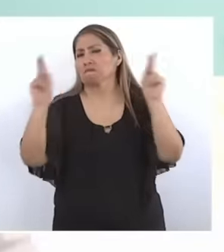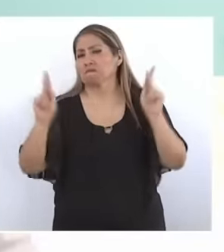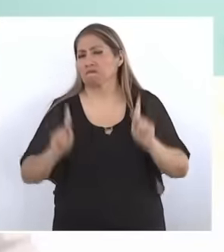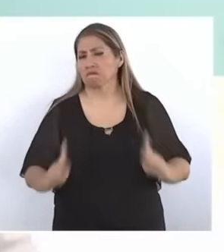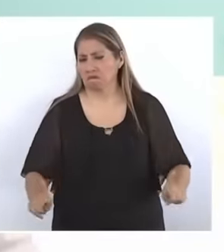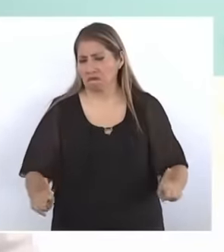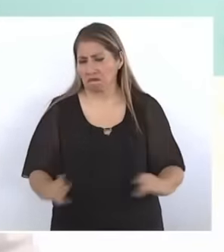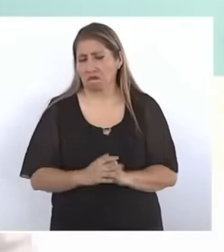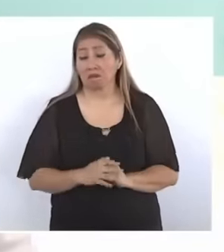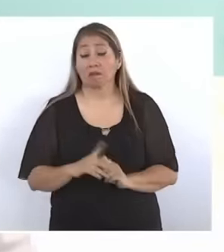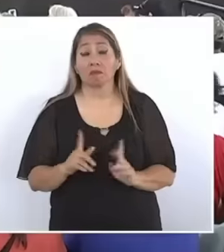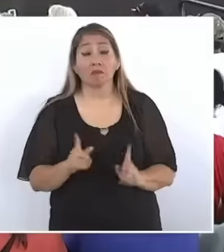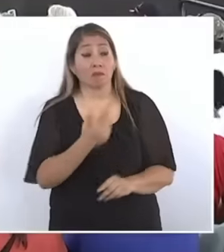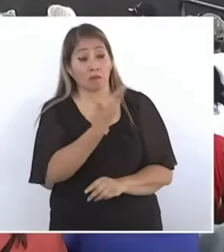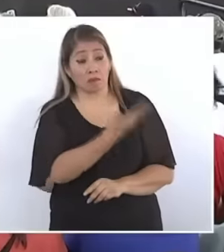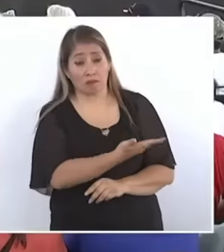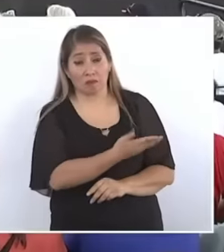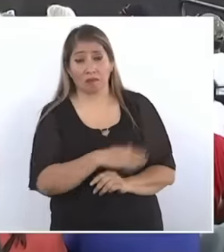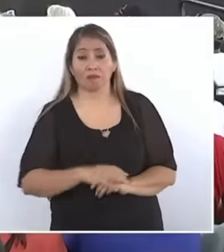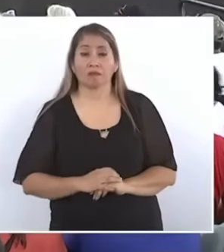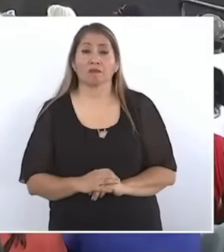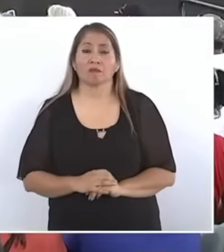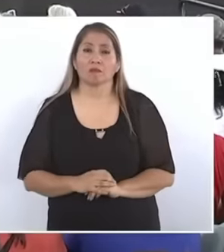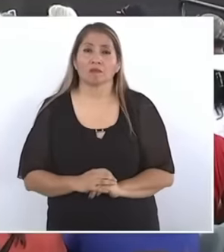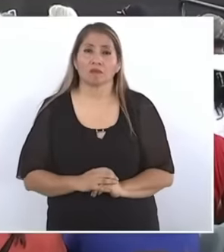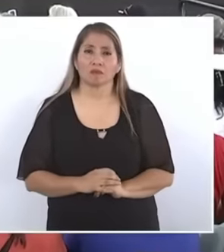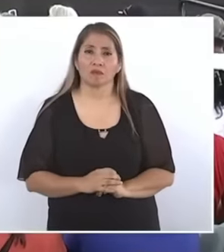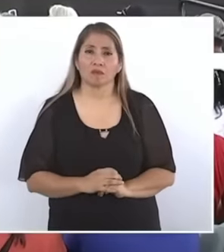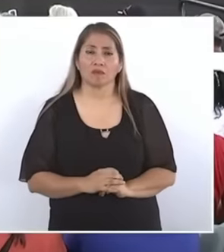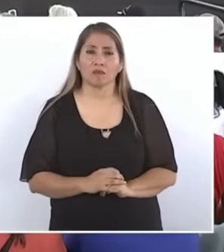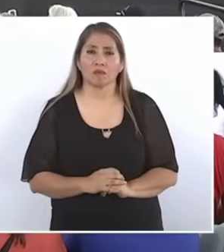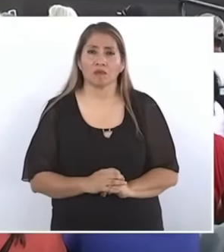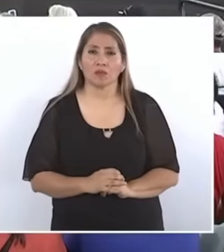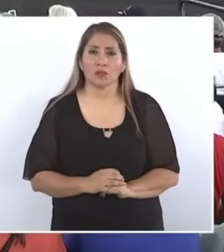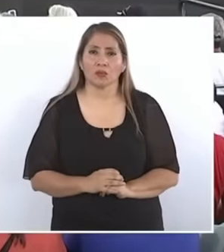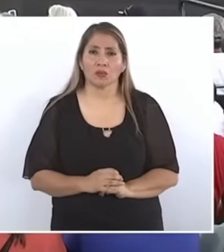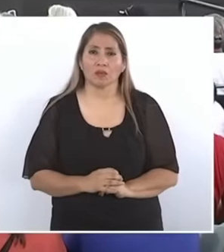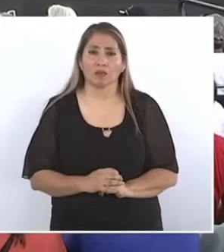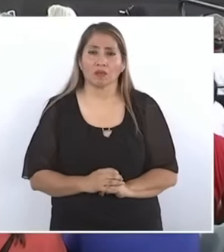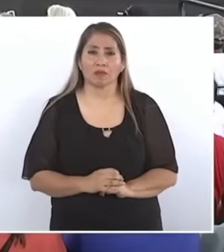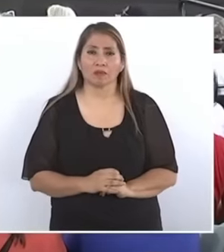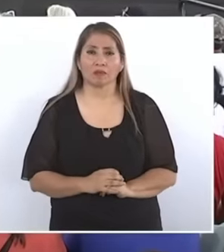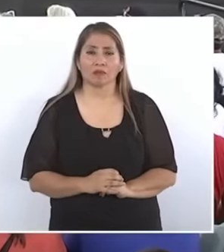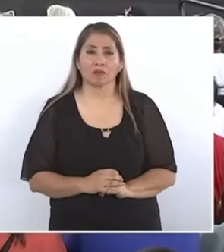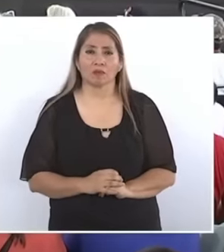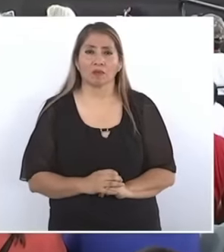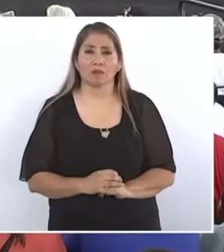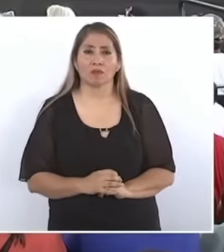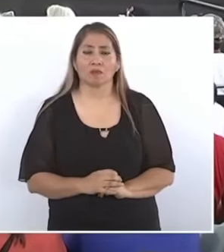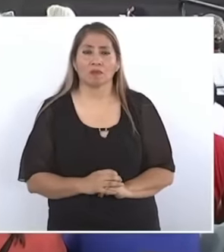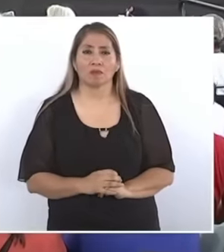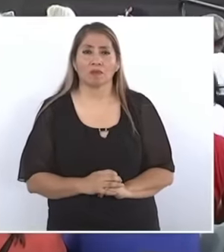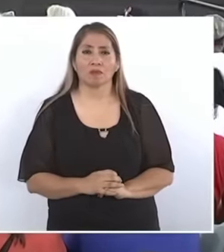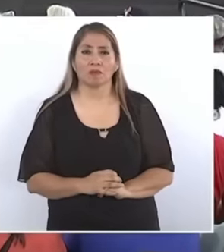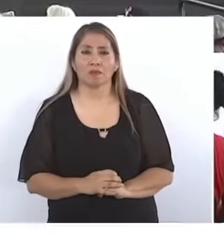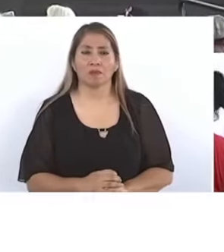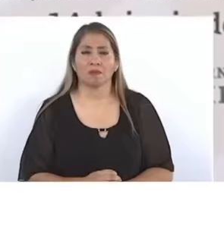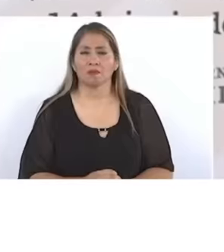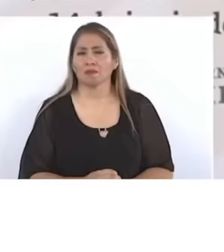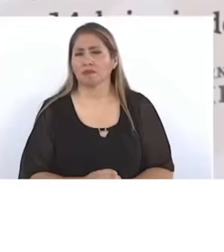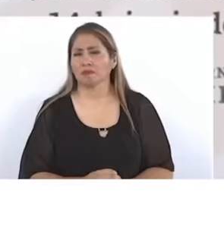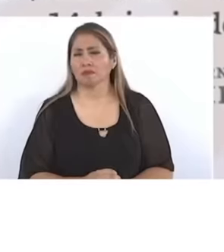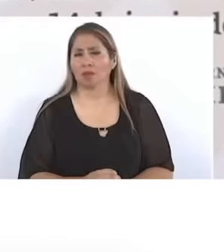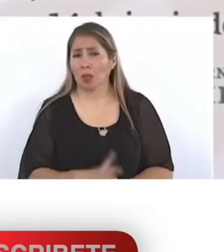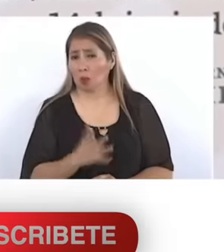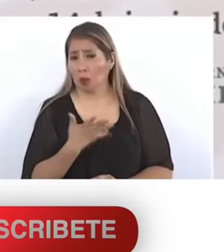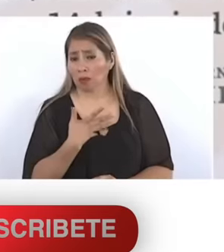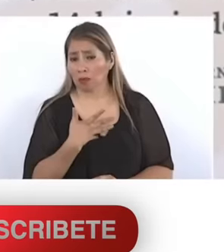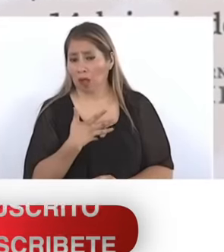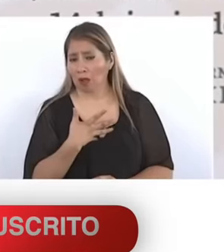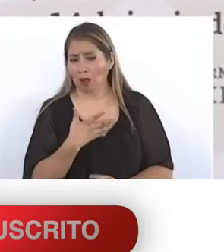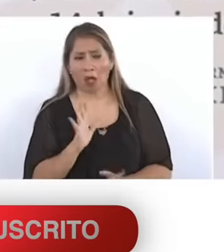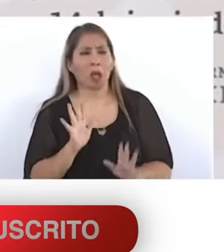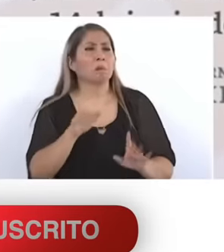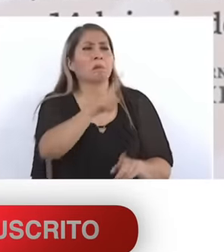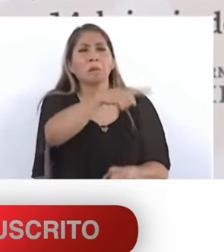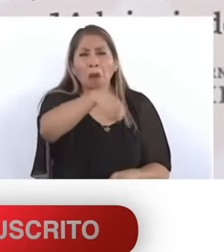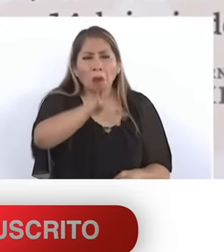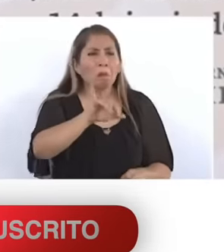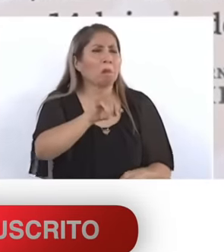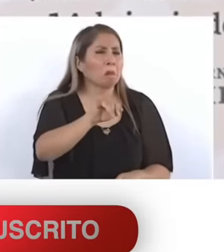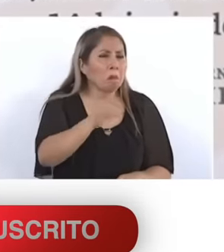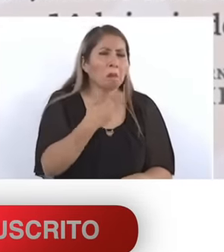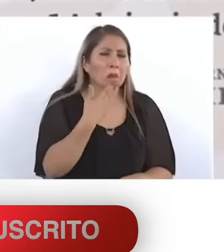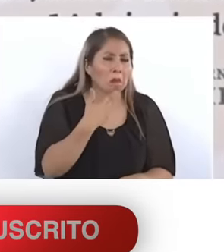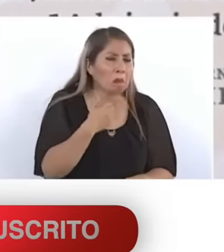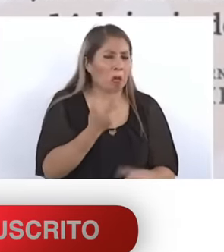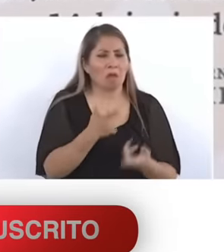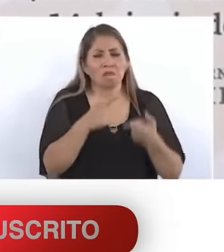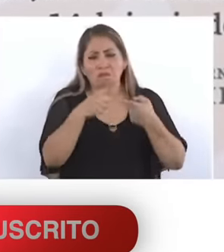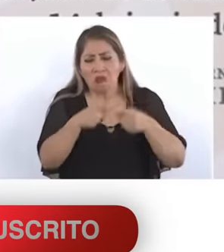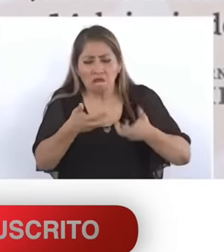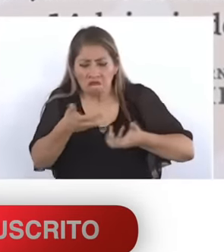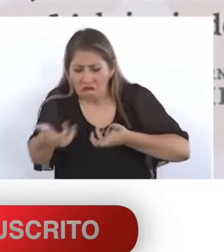and we also have to celebrate that because we have differences of course but we do not see